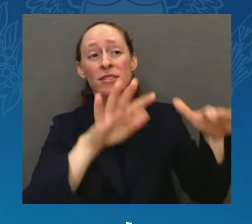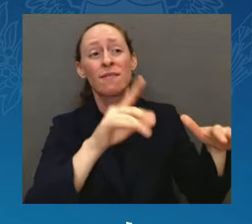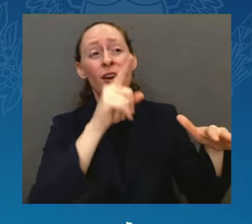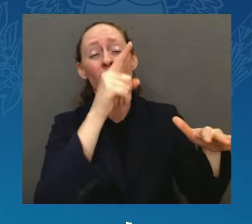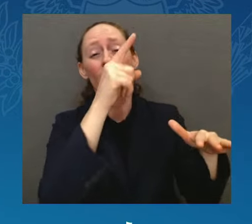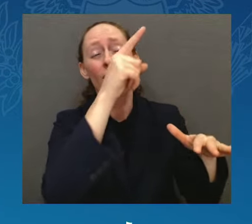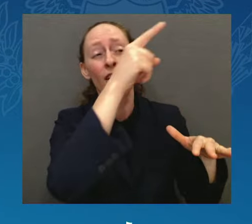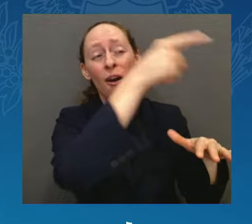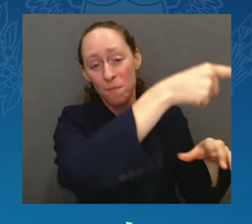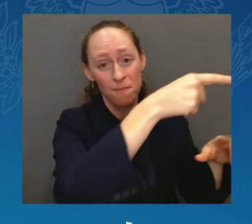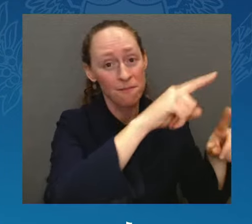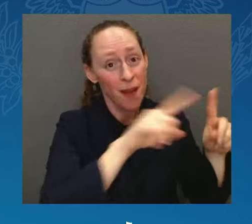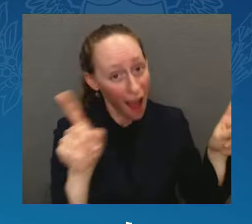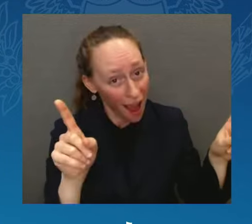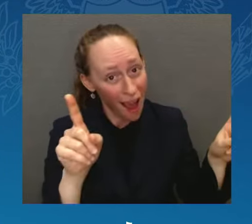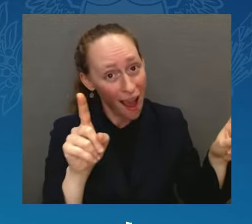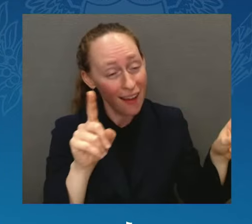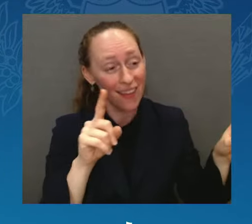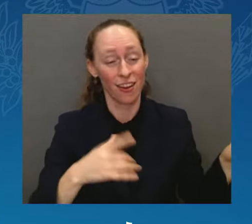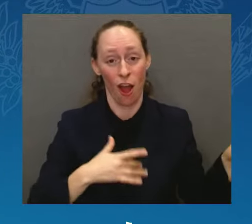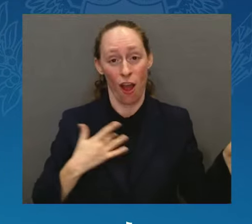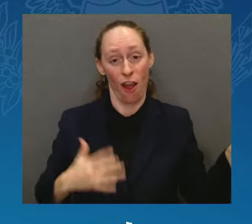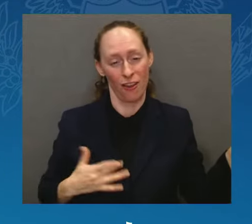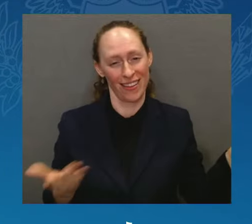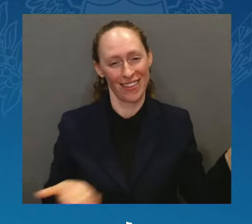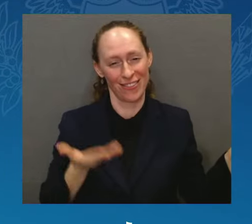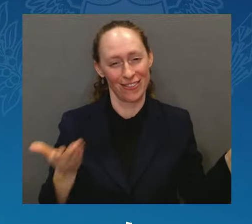because he will always stand with this community.